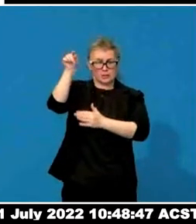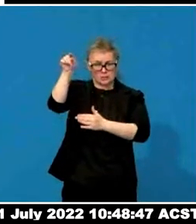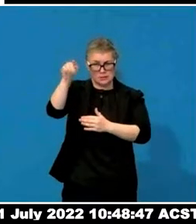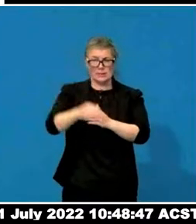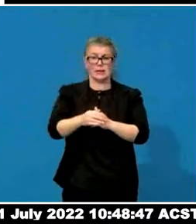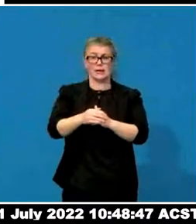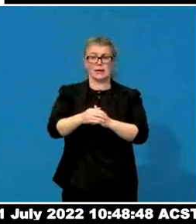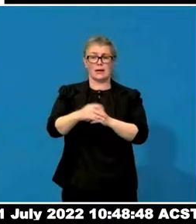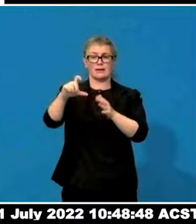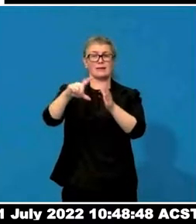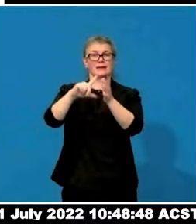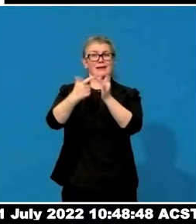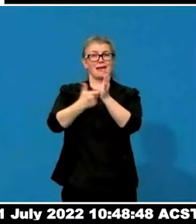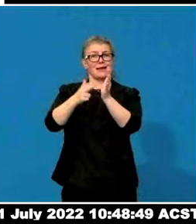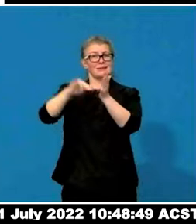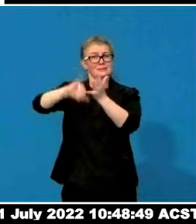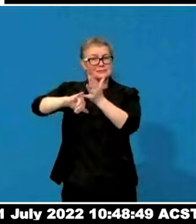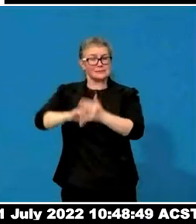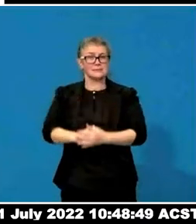And I will come back to that directly.